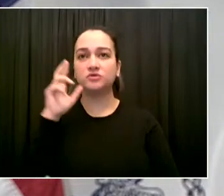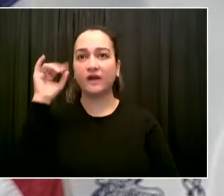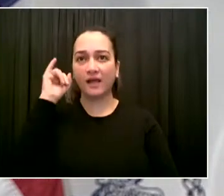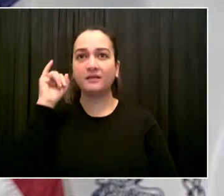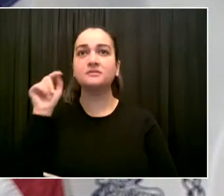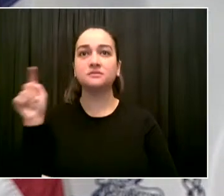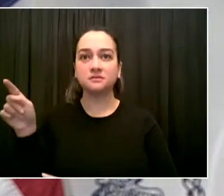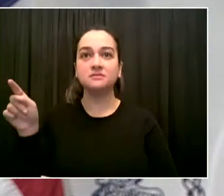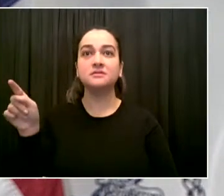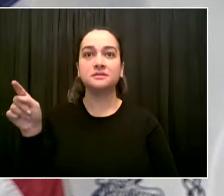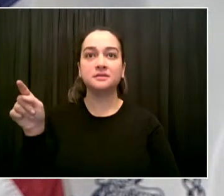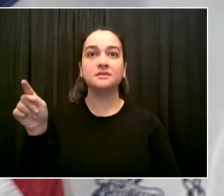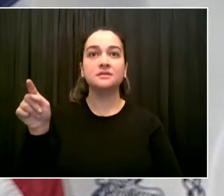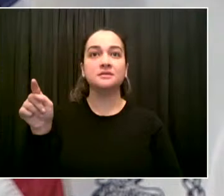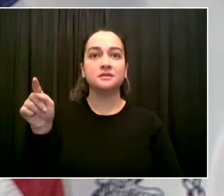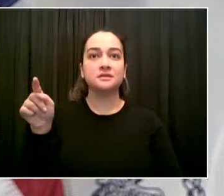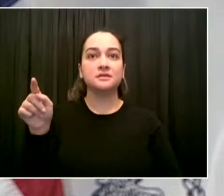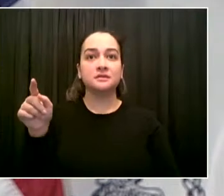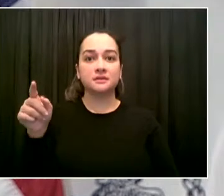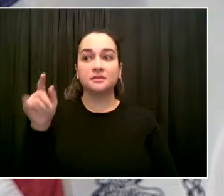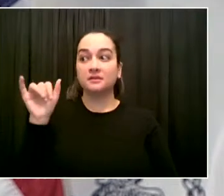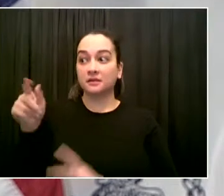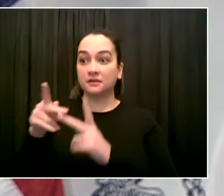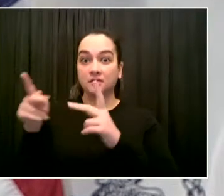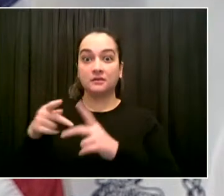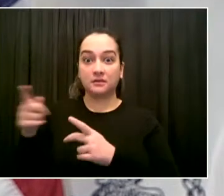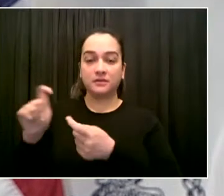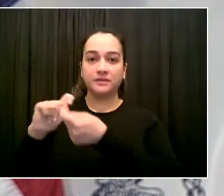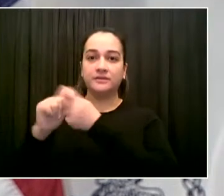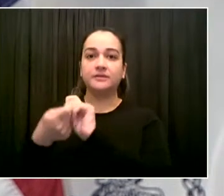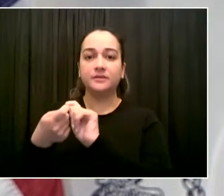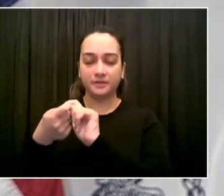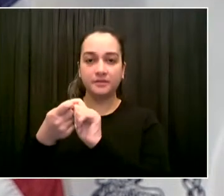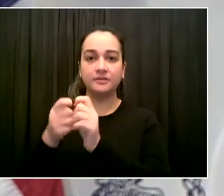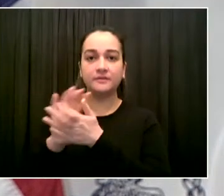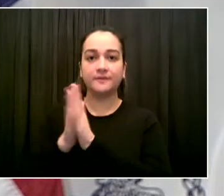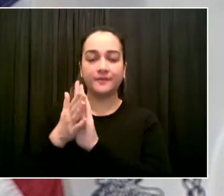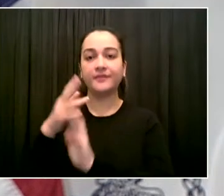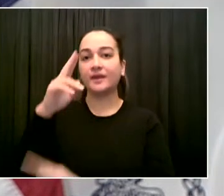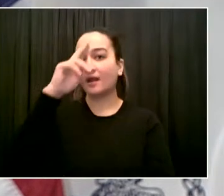RESIDENTS OO FTHE HOSPITAL WHWHO SAY